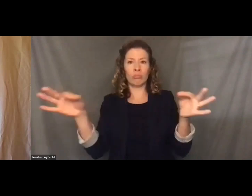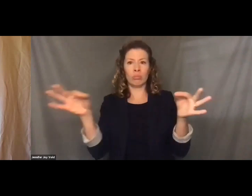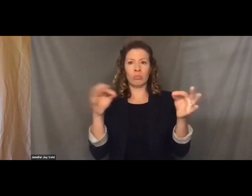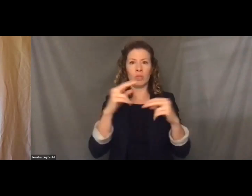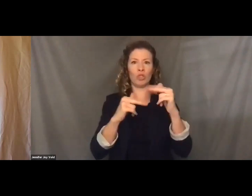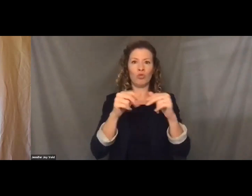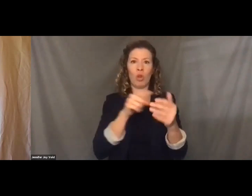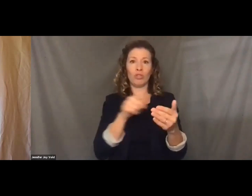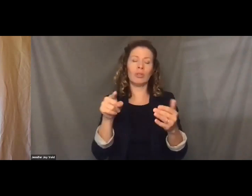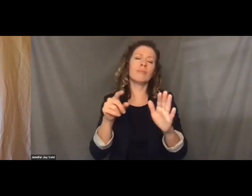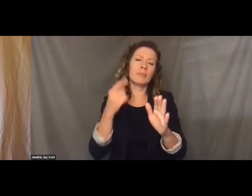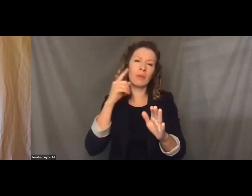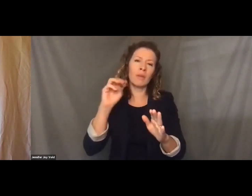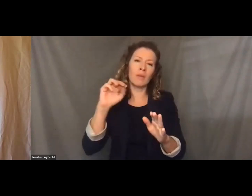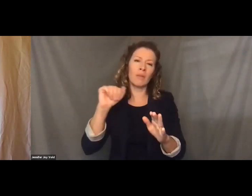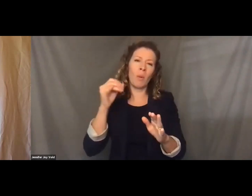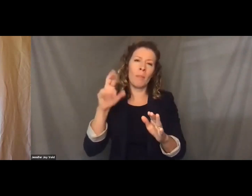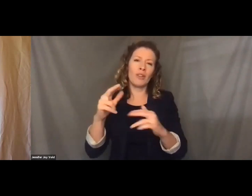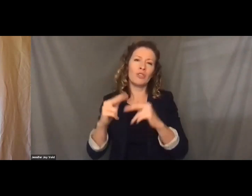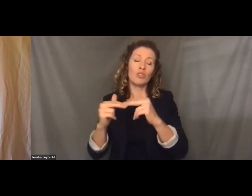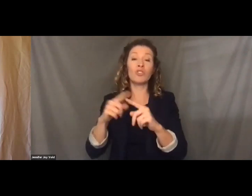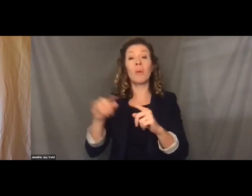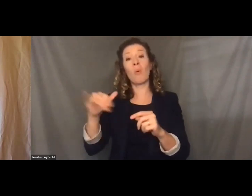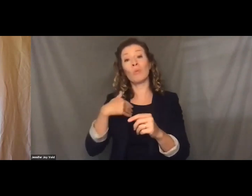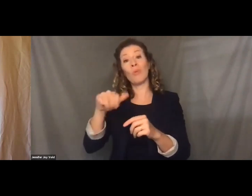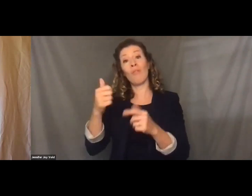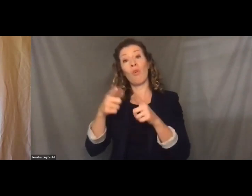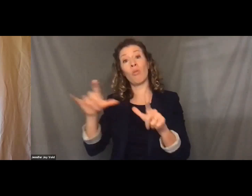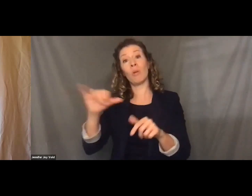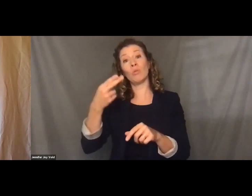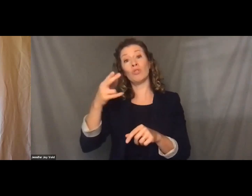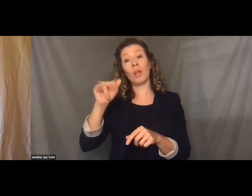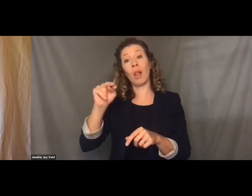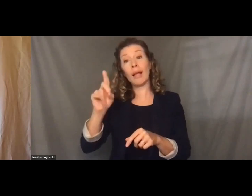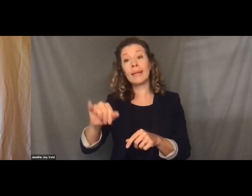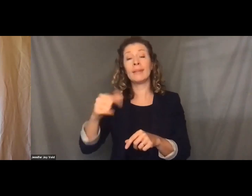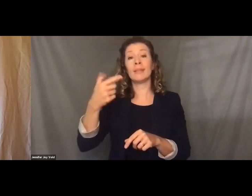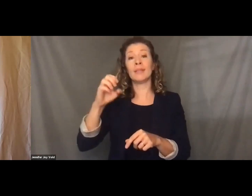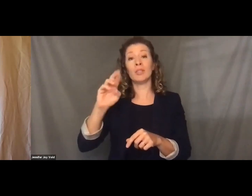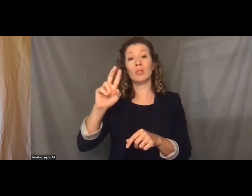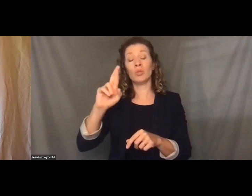major constructions but there are also languages like hindi or georgian or tagalog where